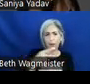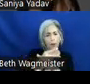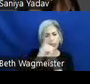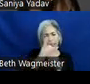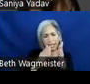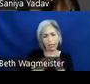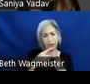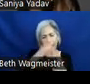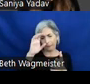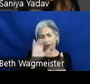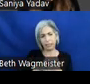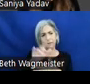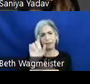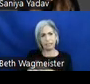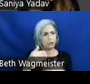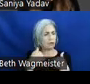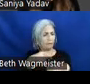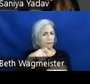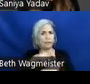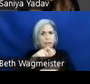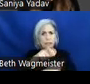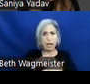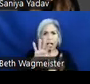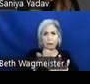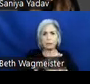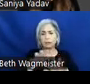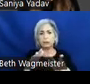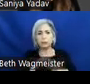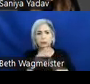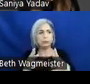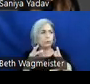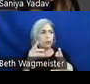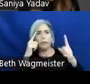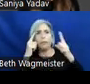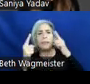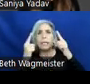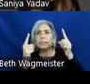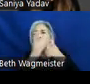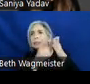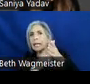we need to take the time to harness the power of design thinking, individual teams, organizations,